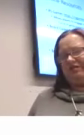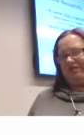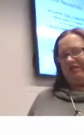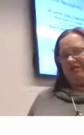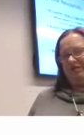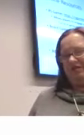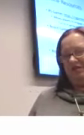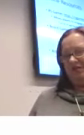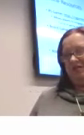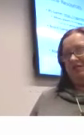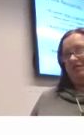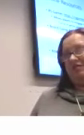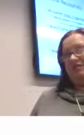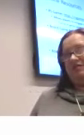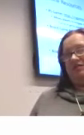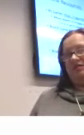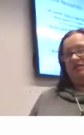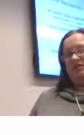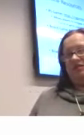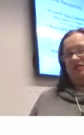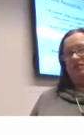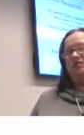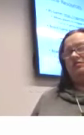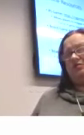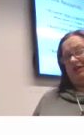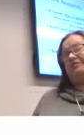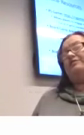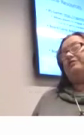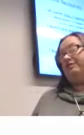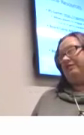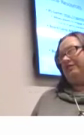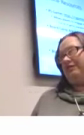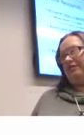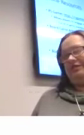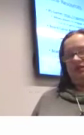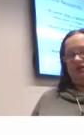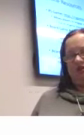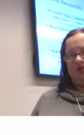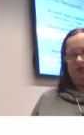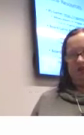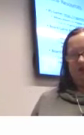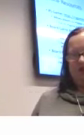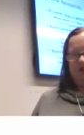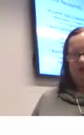But, there's, with a free account you can start testing out some games and play them without buying them.